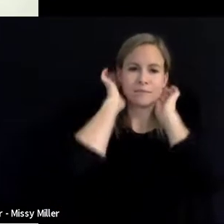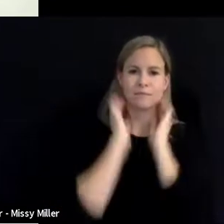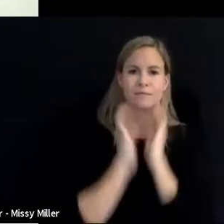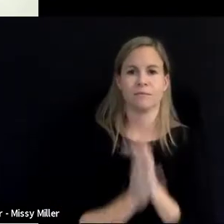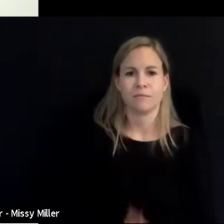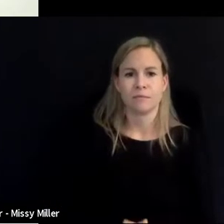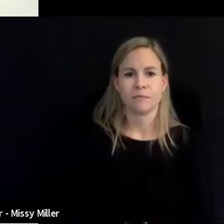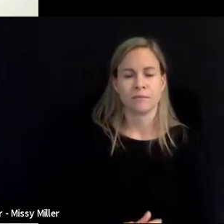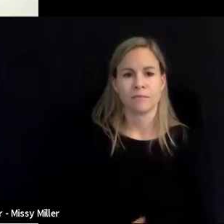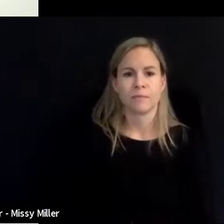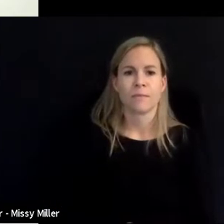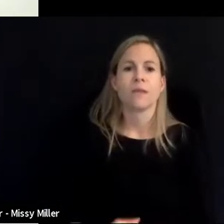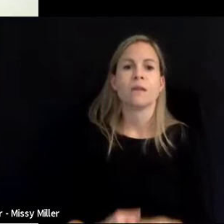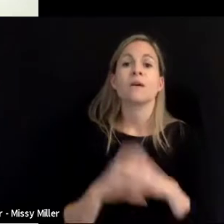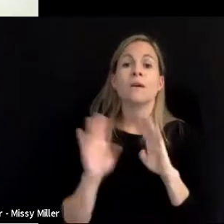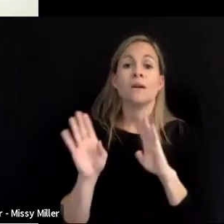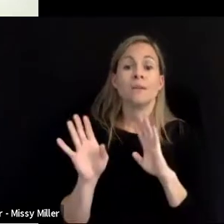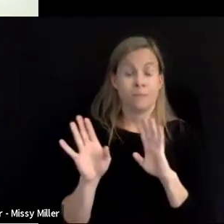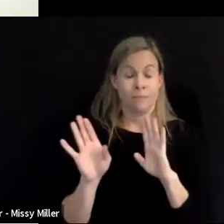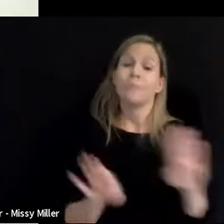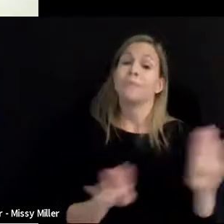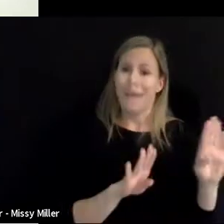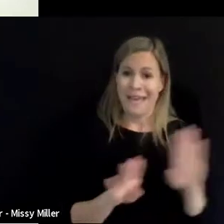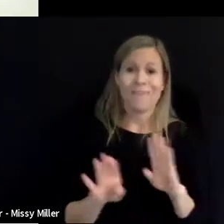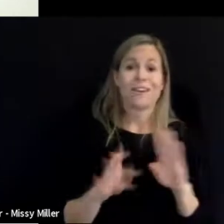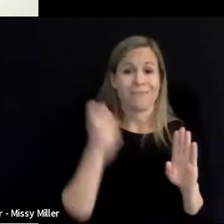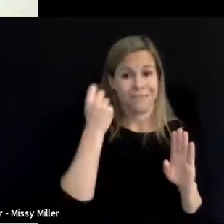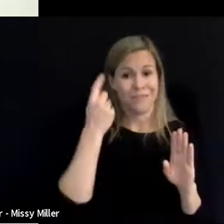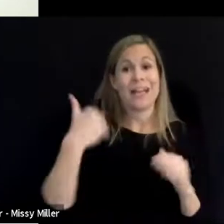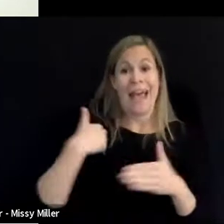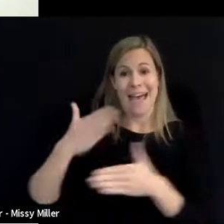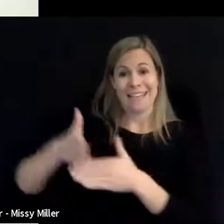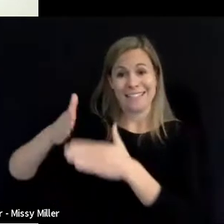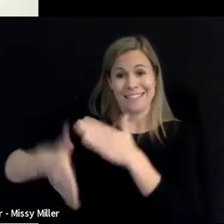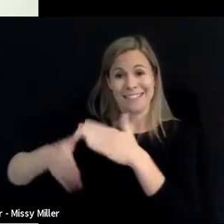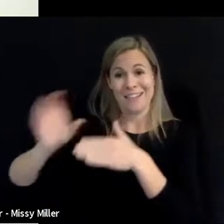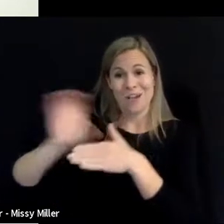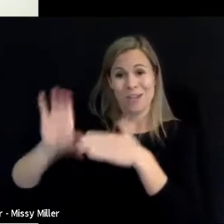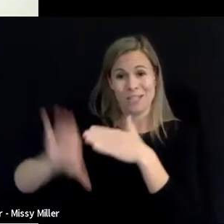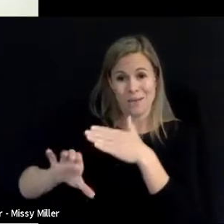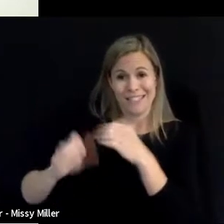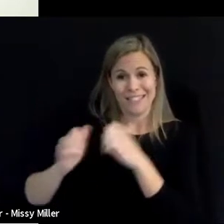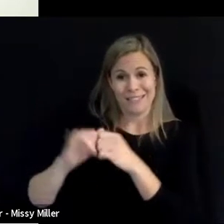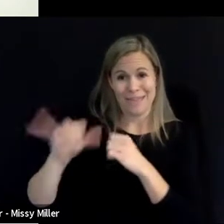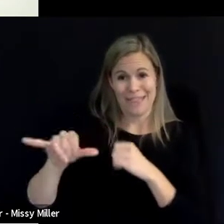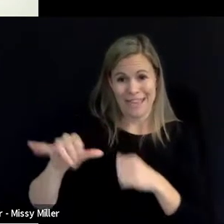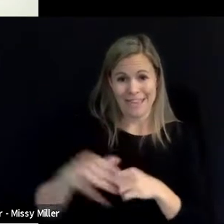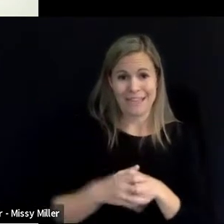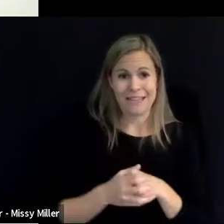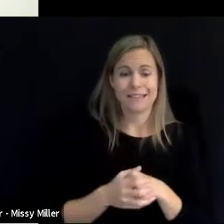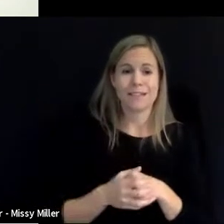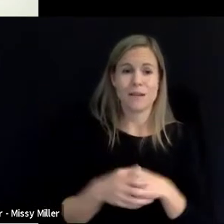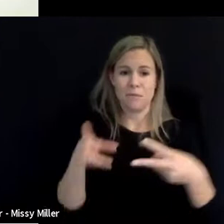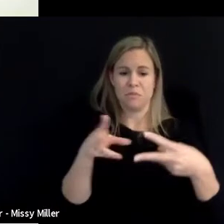So behavior also has consequences. So I wanna talk about two different kinds of consequences, kind of quickly here 'cause I do wanna leave time,